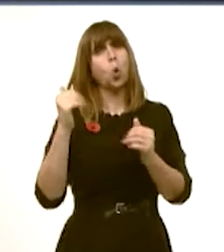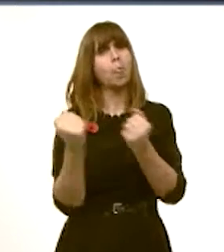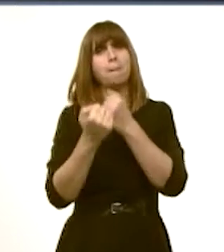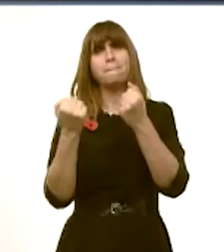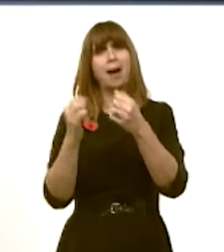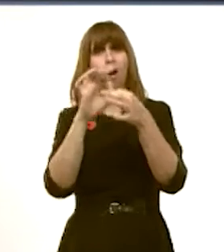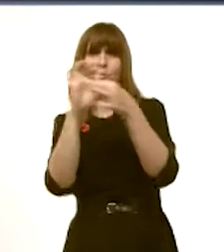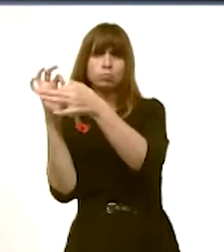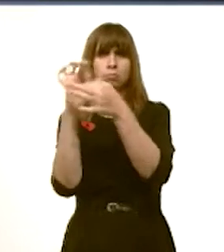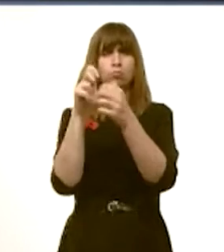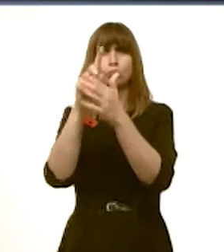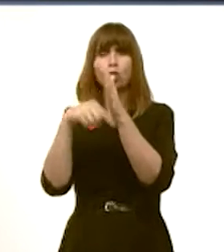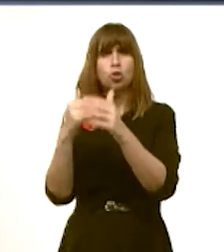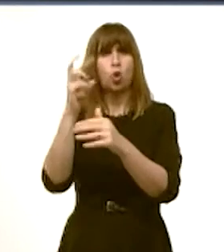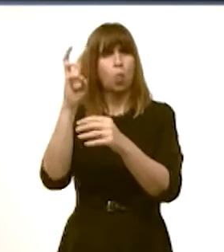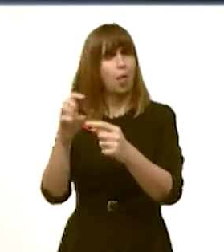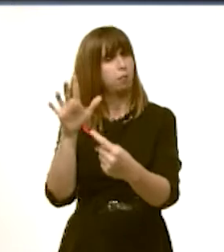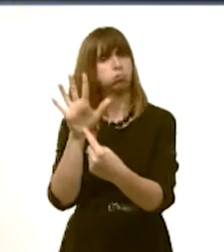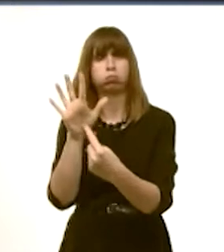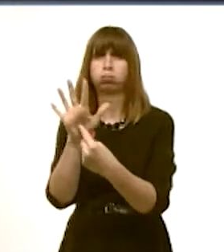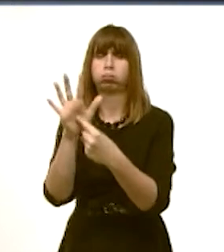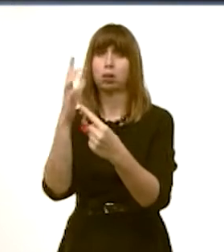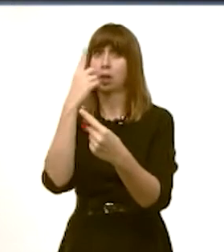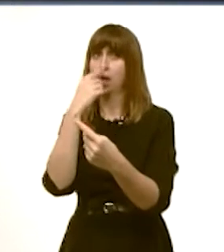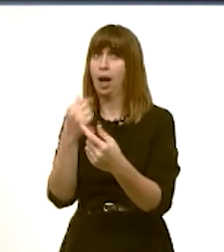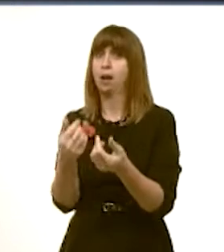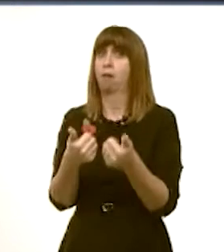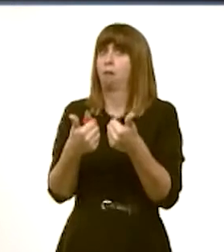in north-west England could be to the north Wales economy.